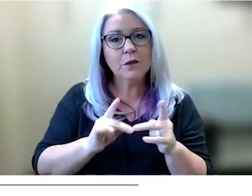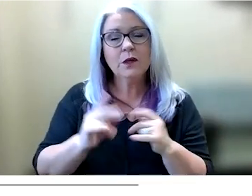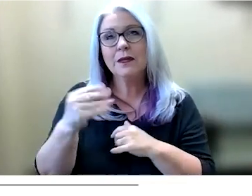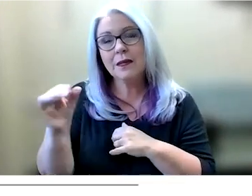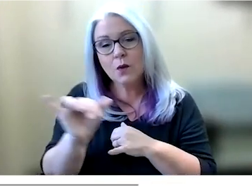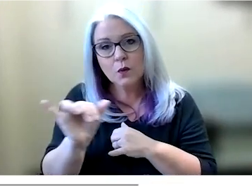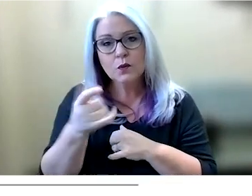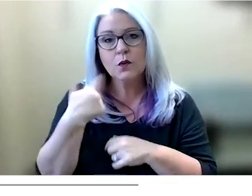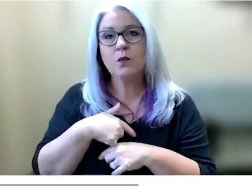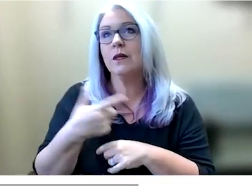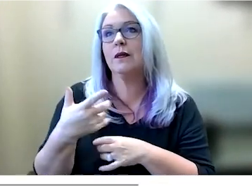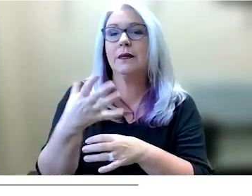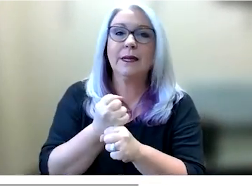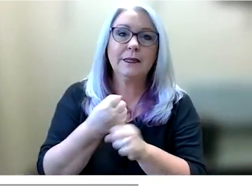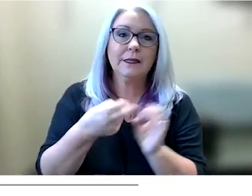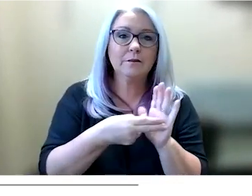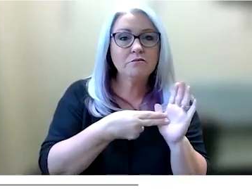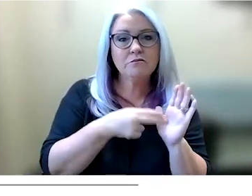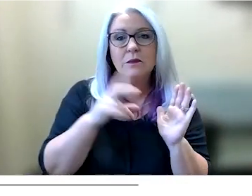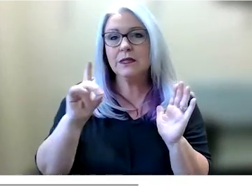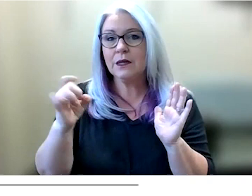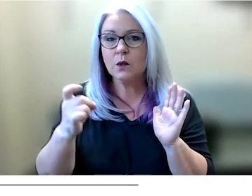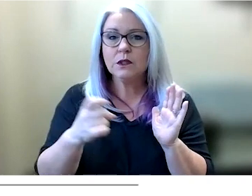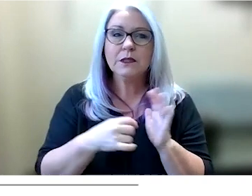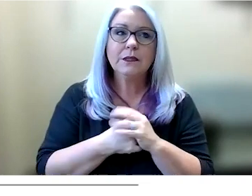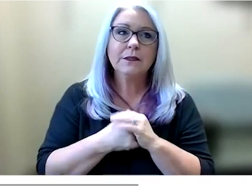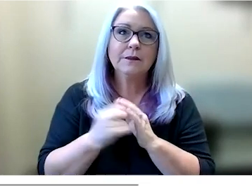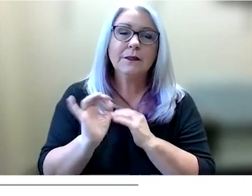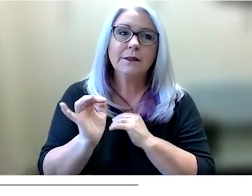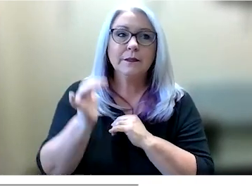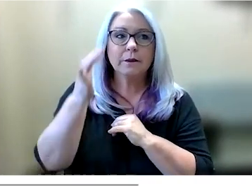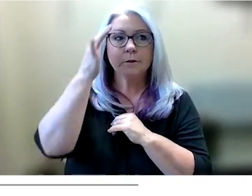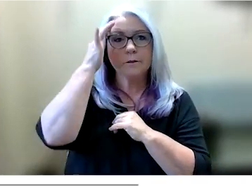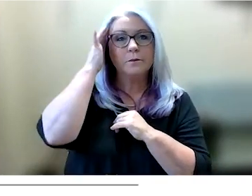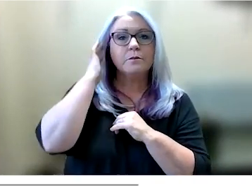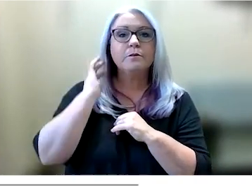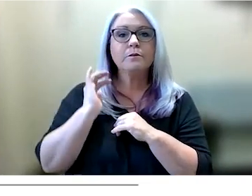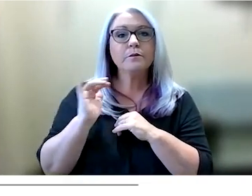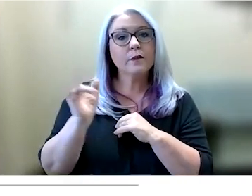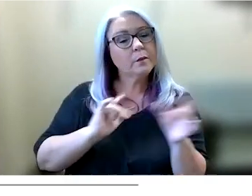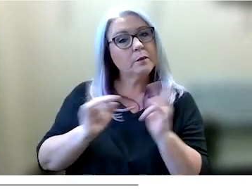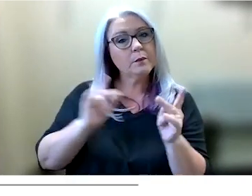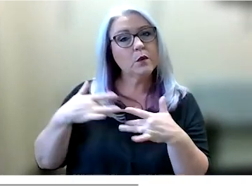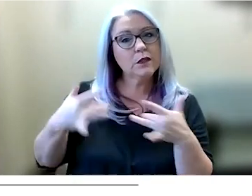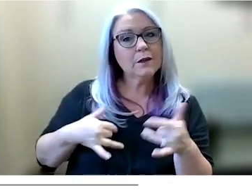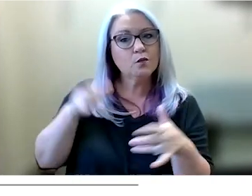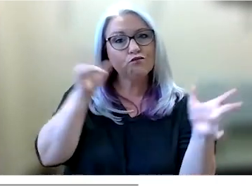the common diagnoses that people with long COVID are needing. So